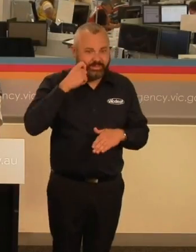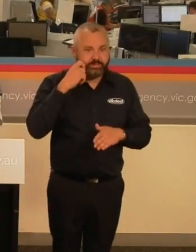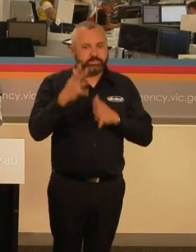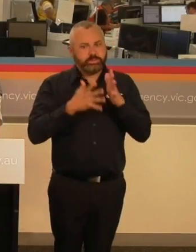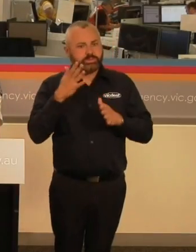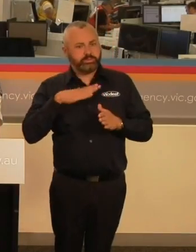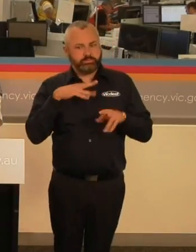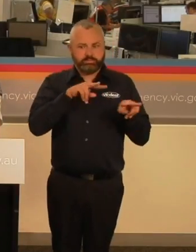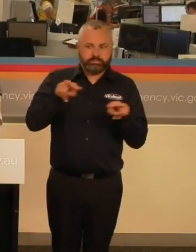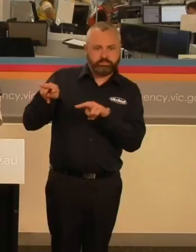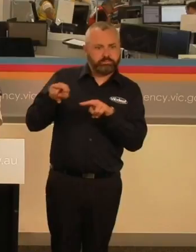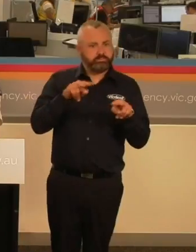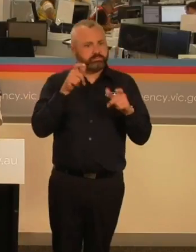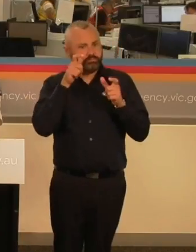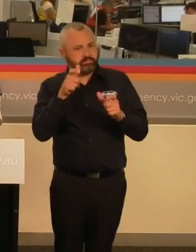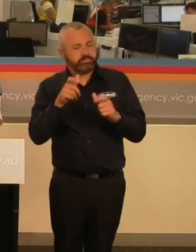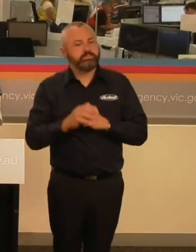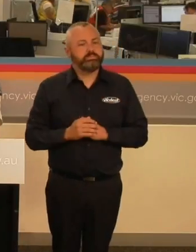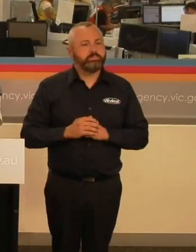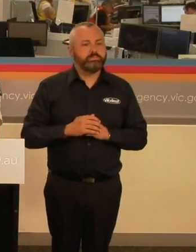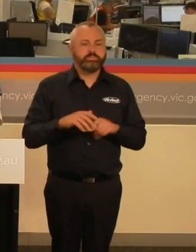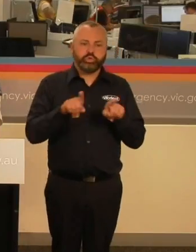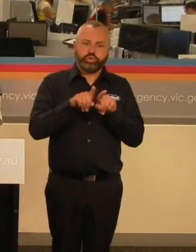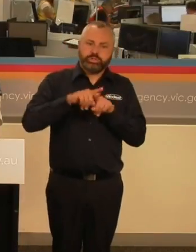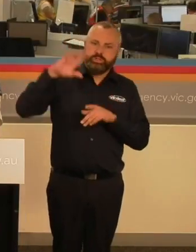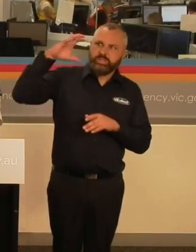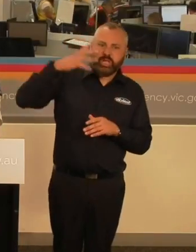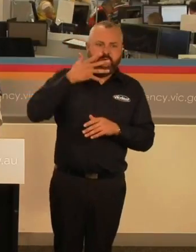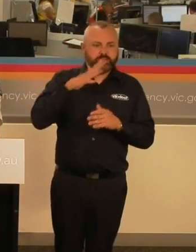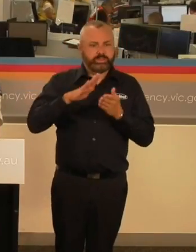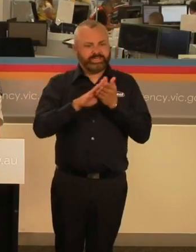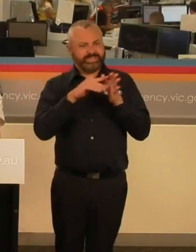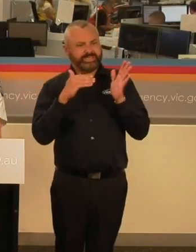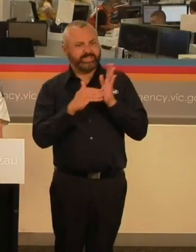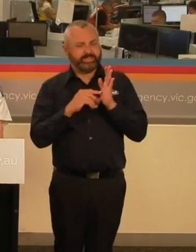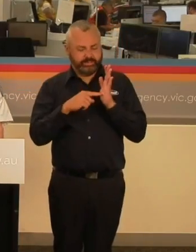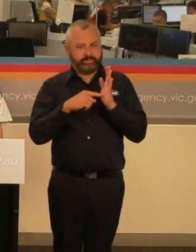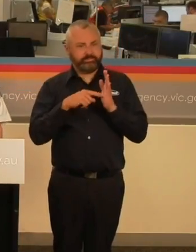and obviously that is a precautionary readiness trigger for the community to